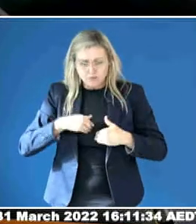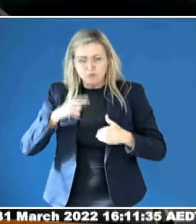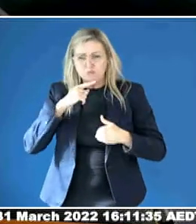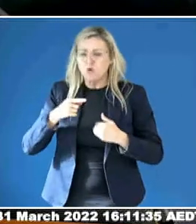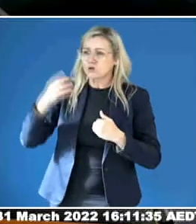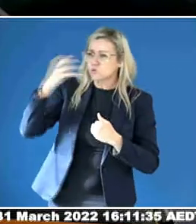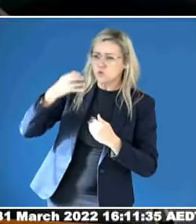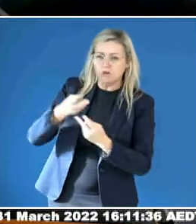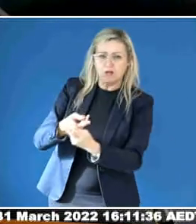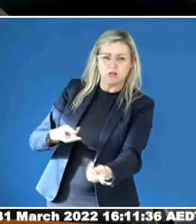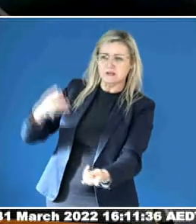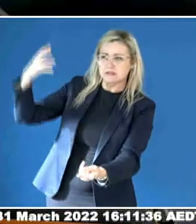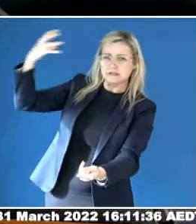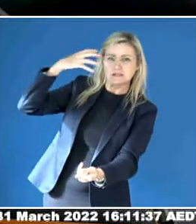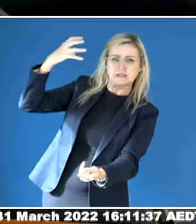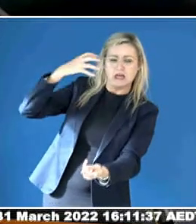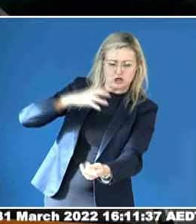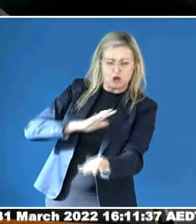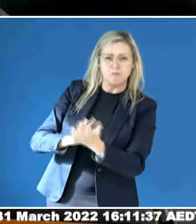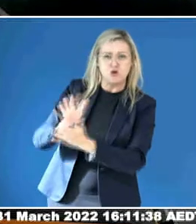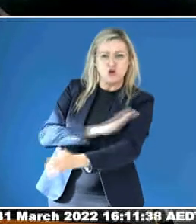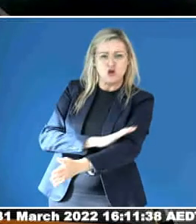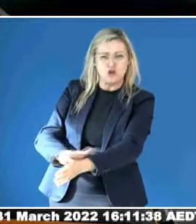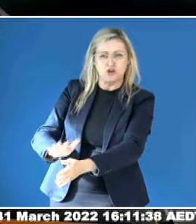They had shut down after being screamed at by the EA employed to help them.